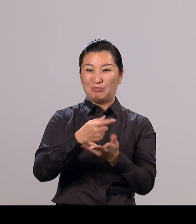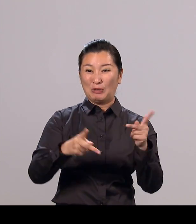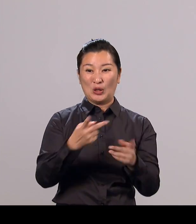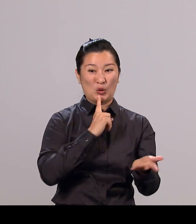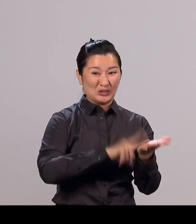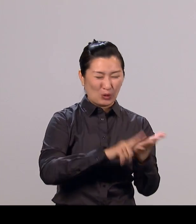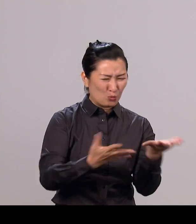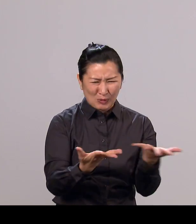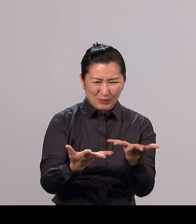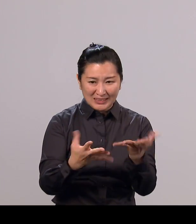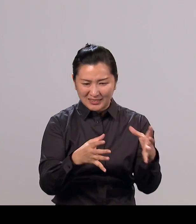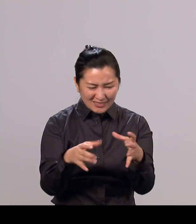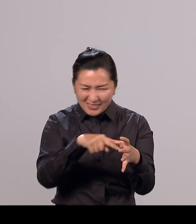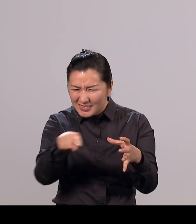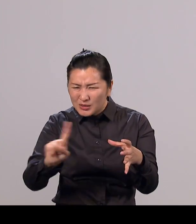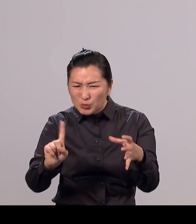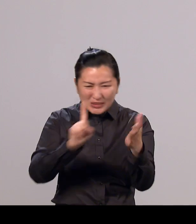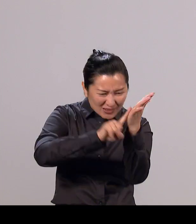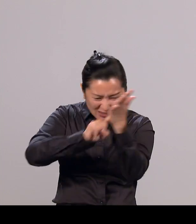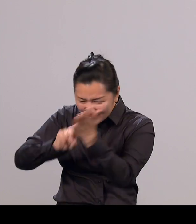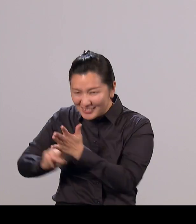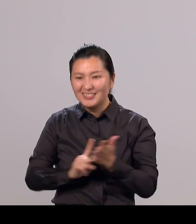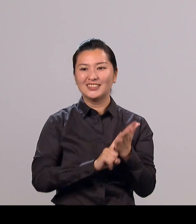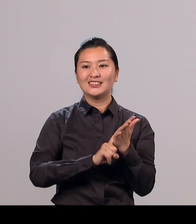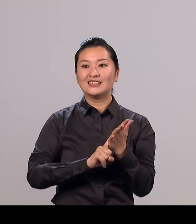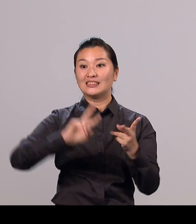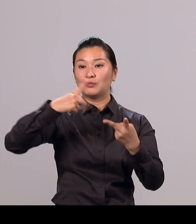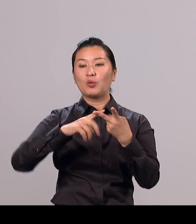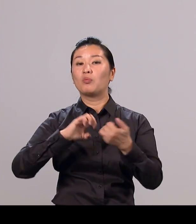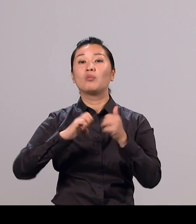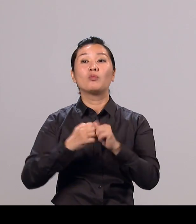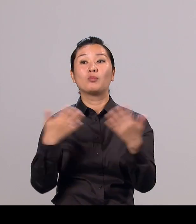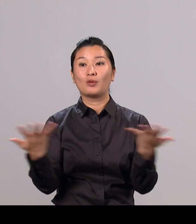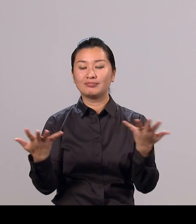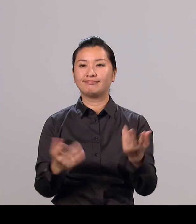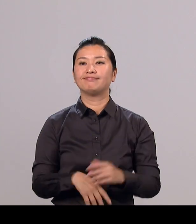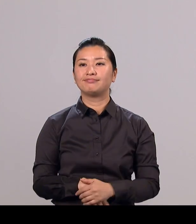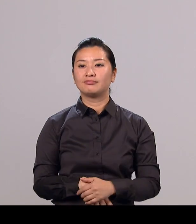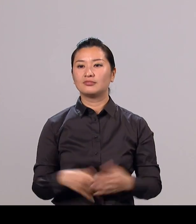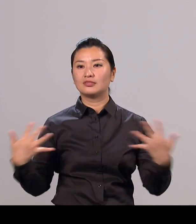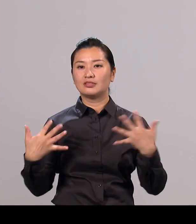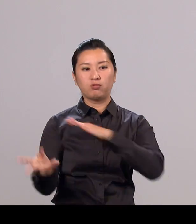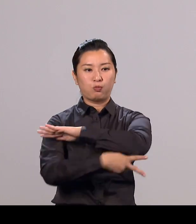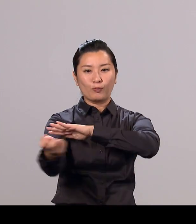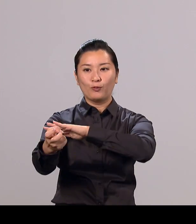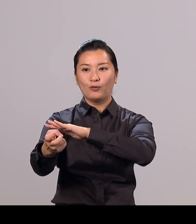And secondly, theft. That means pilferage or maybe the whole container disappears.